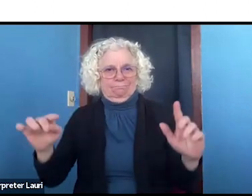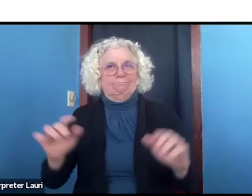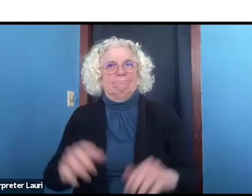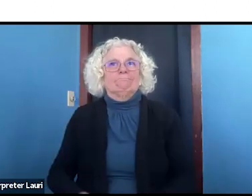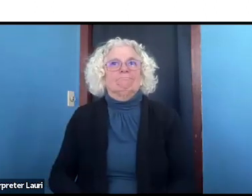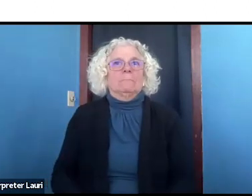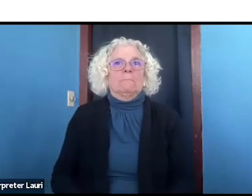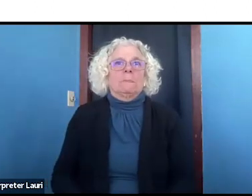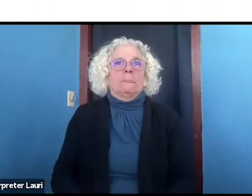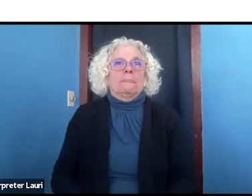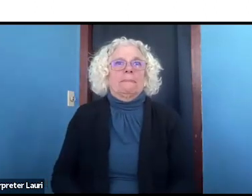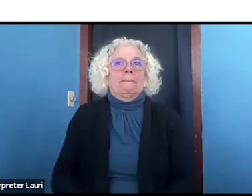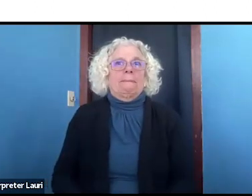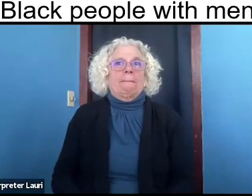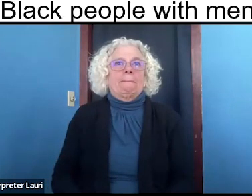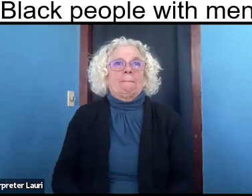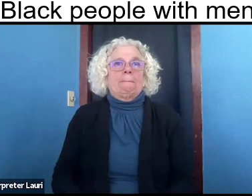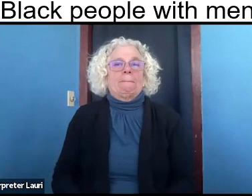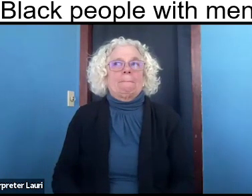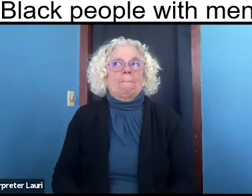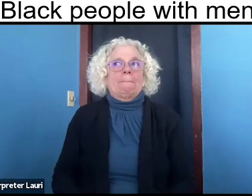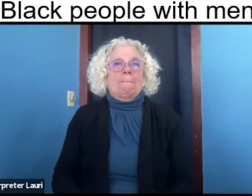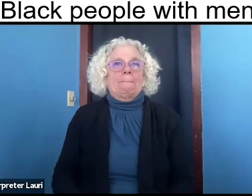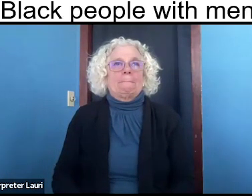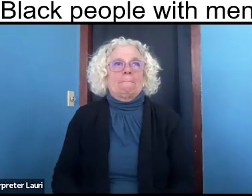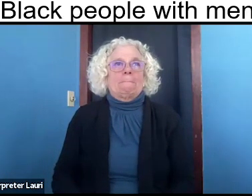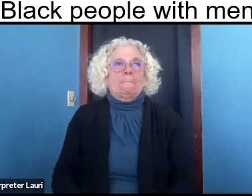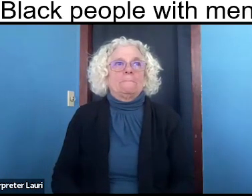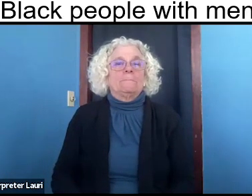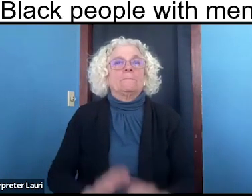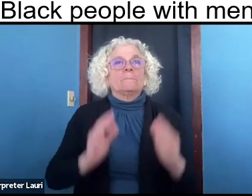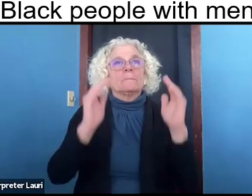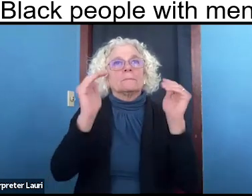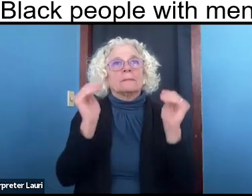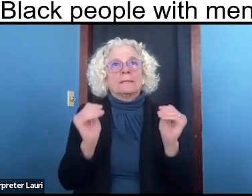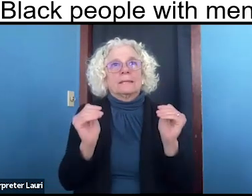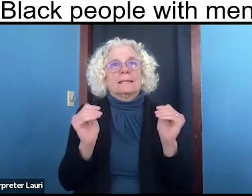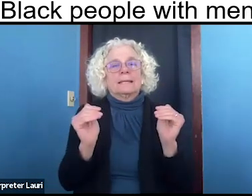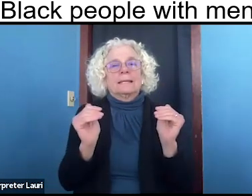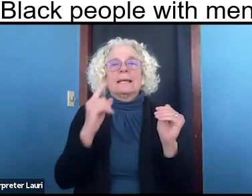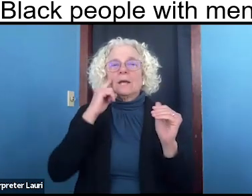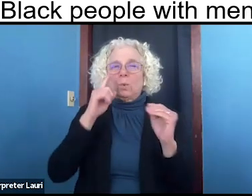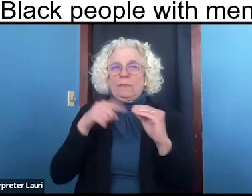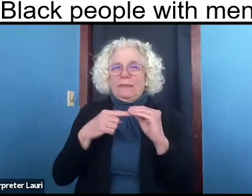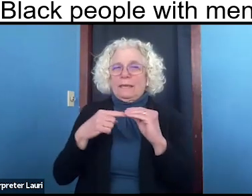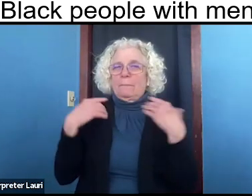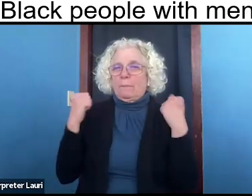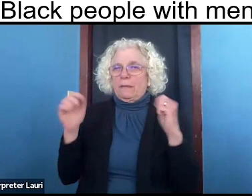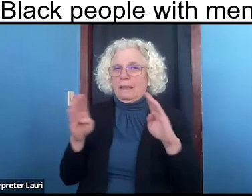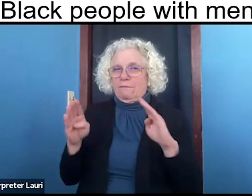Next slide is specific to behavioral health inequities. Show up in the race of these groups